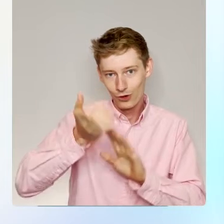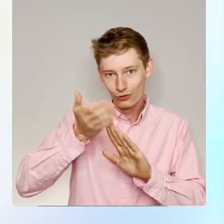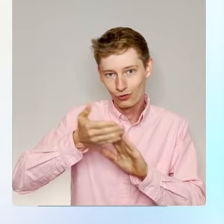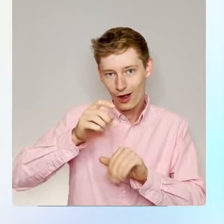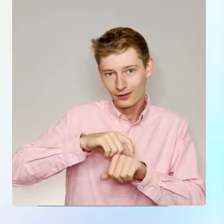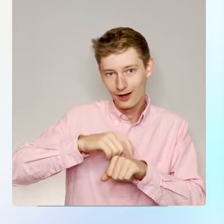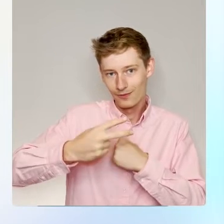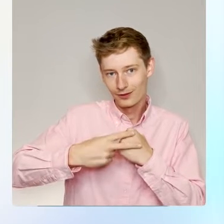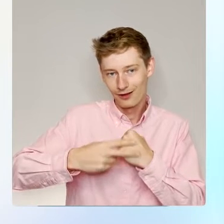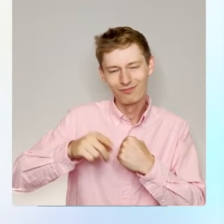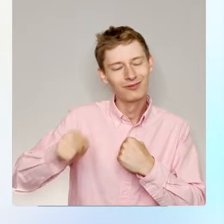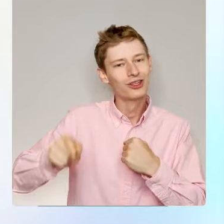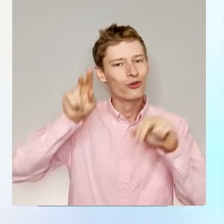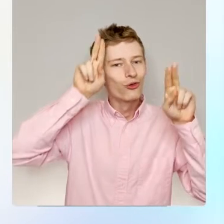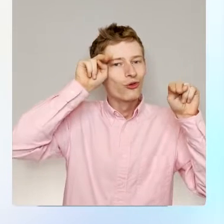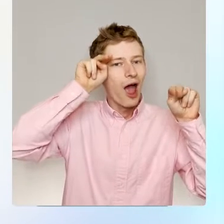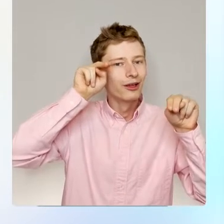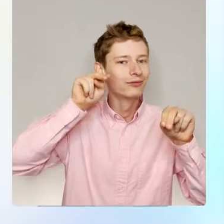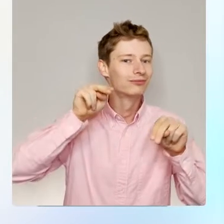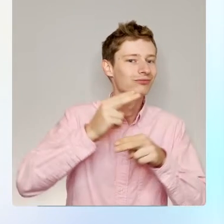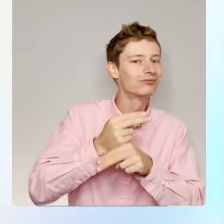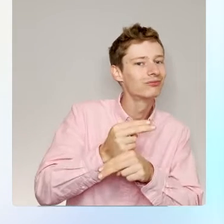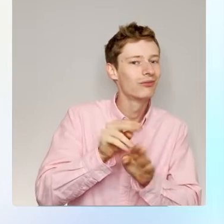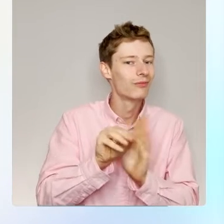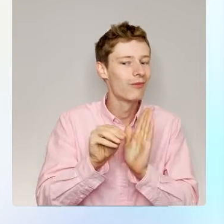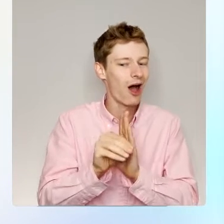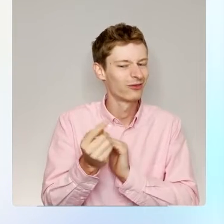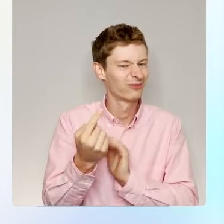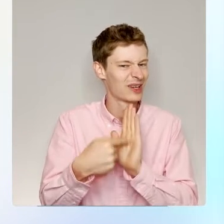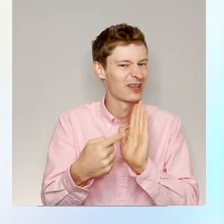some more compressible than others, and we were able to shrink our whole bundle,